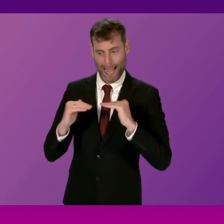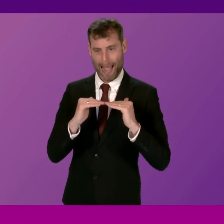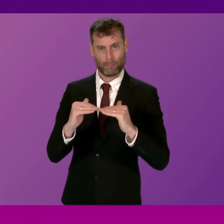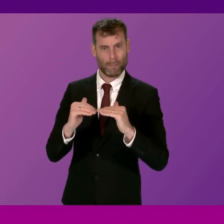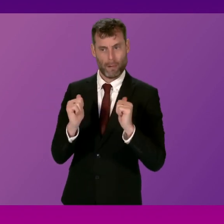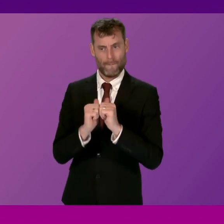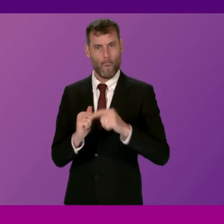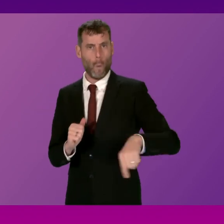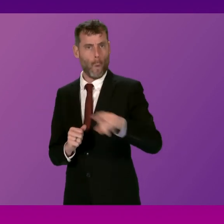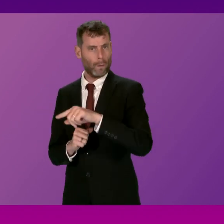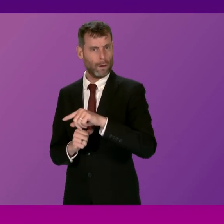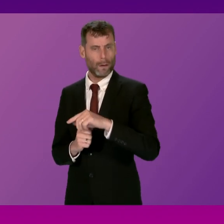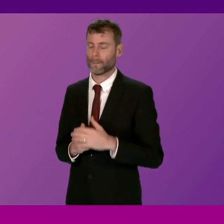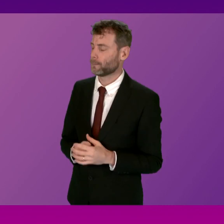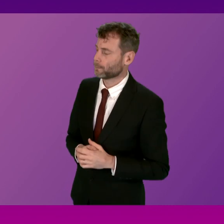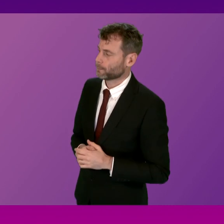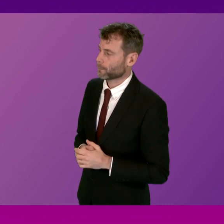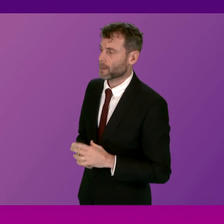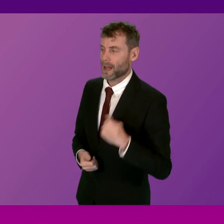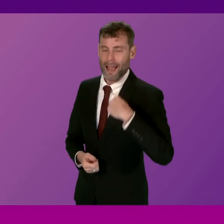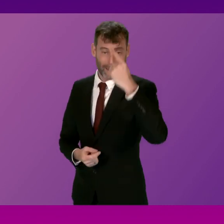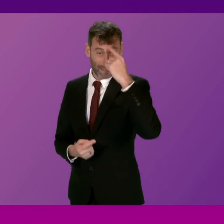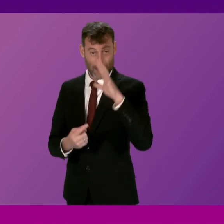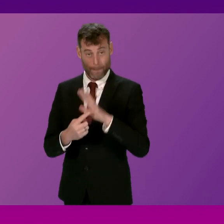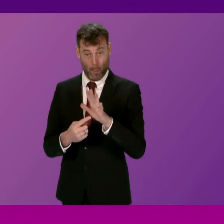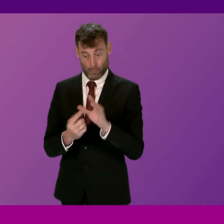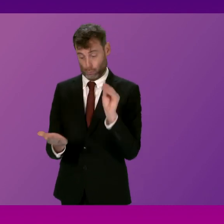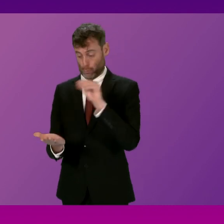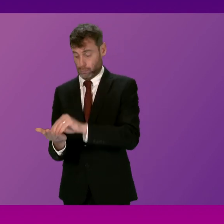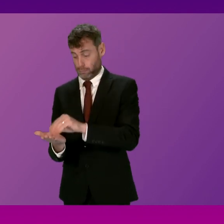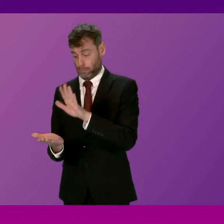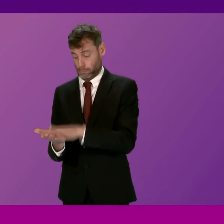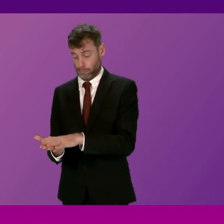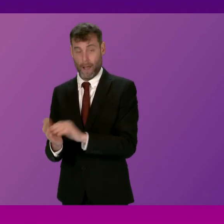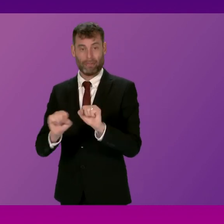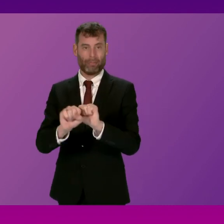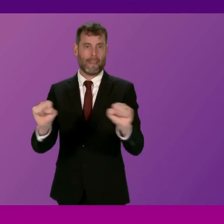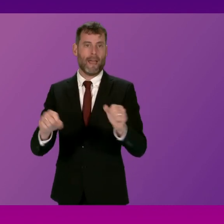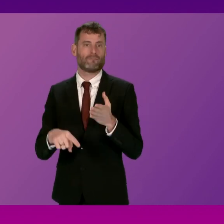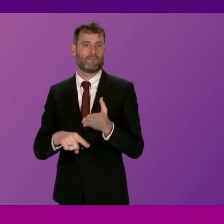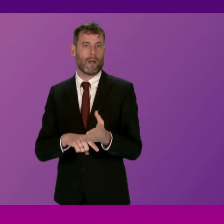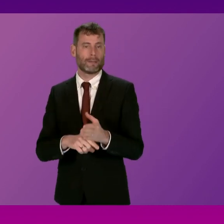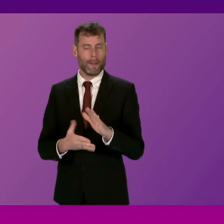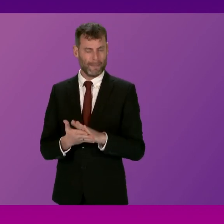Most important of all, realising those rights will help to deliver dignity for all those who live with disabilities in Scotland.